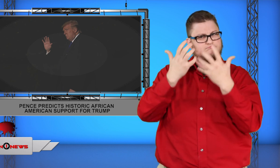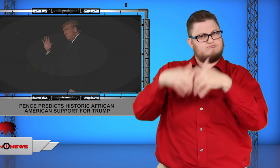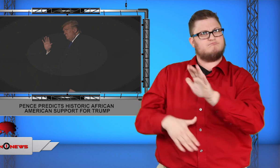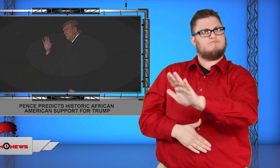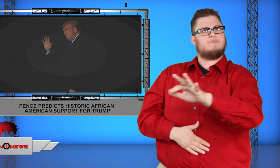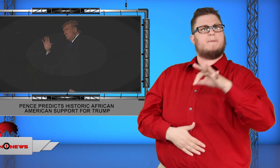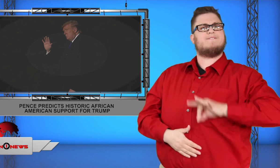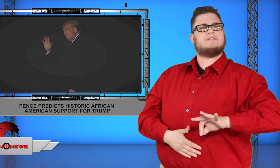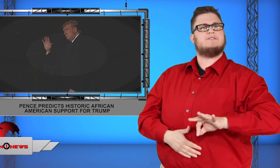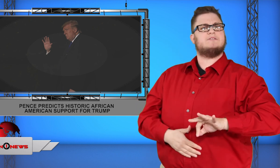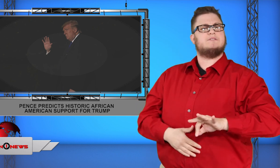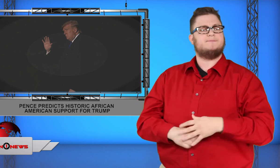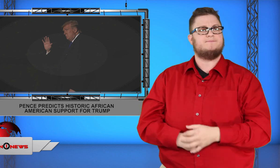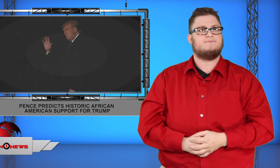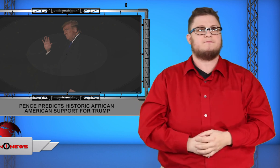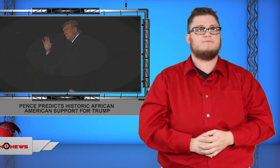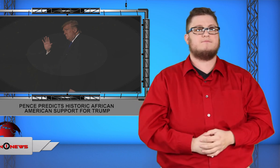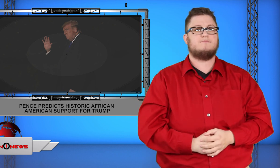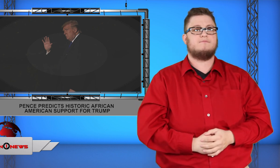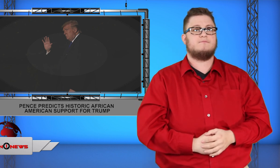to work on their behalf.